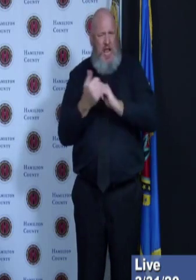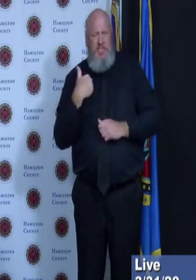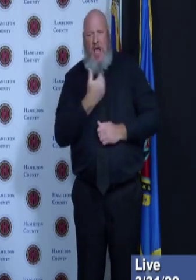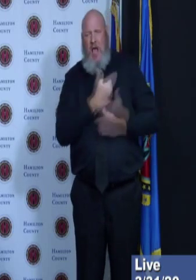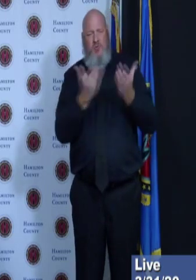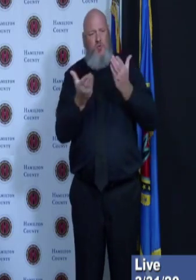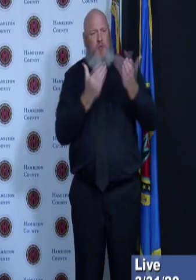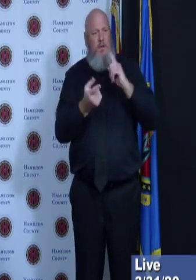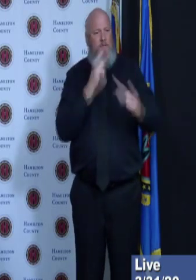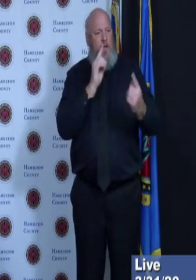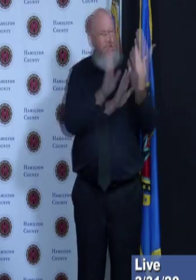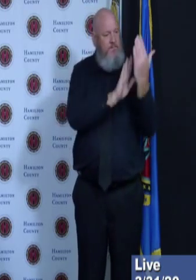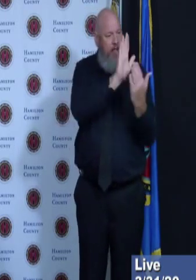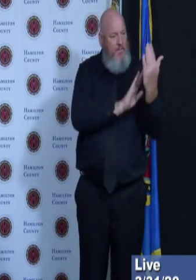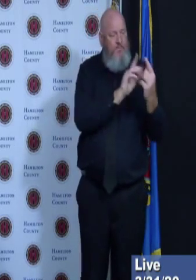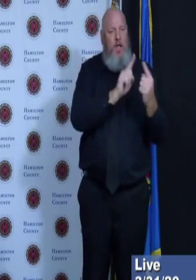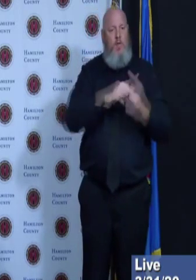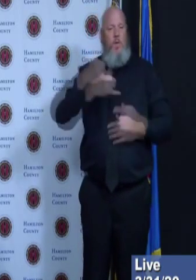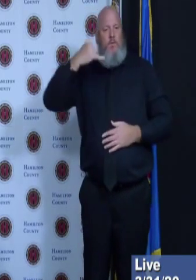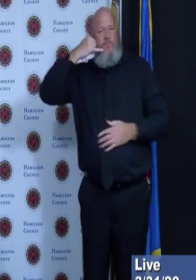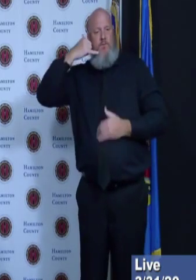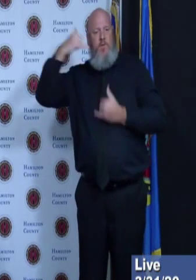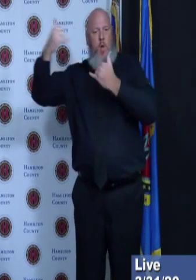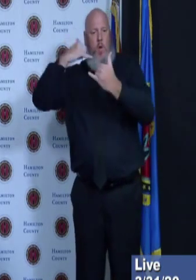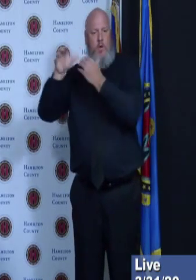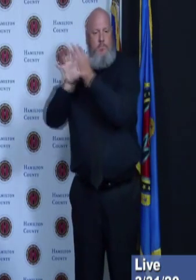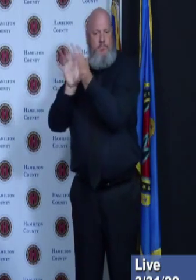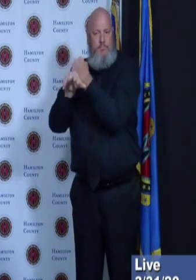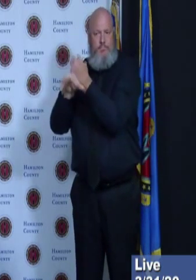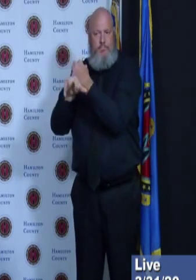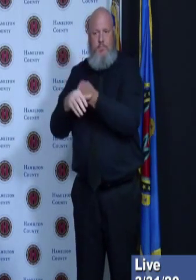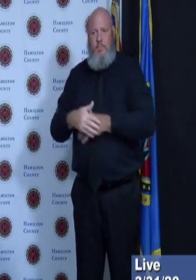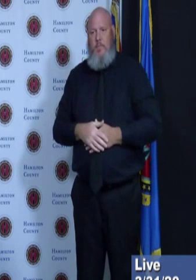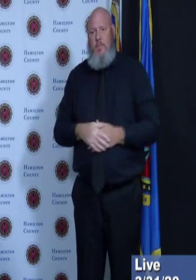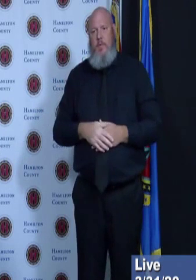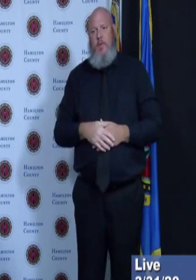because it's just a matter of instead of coming to the building in person you are